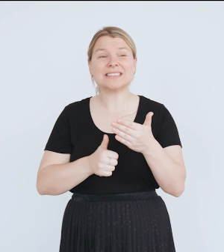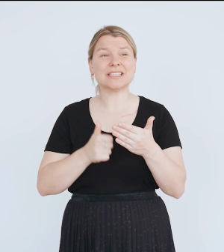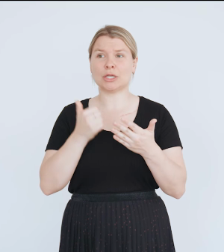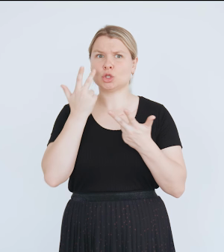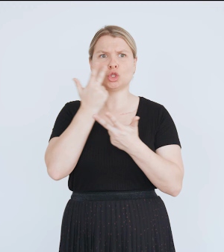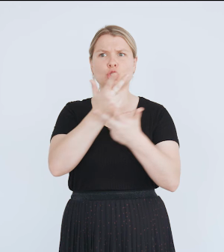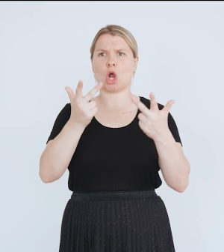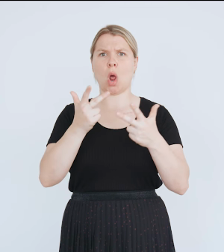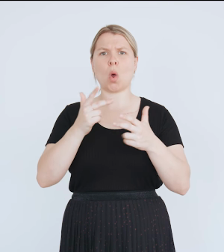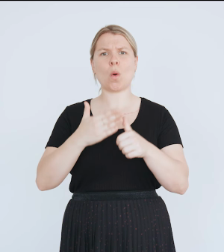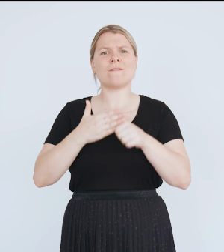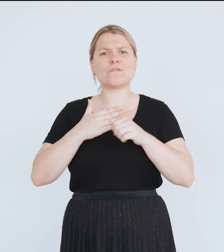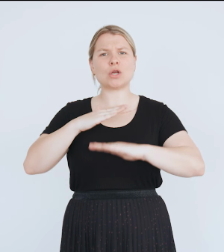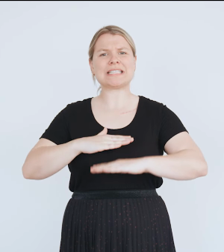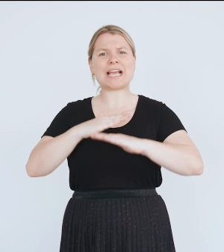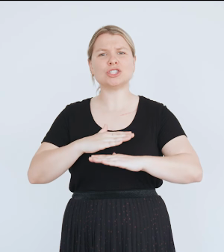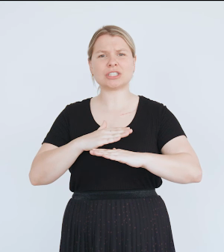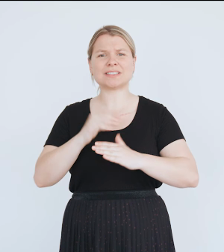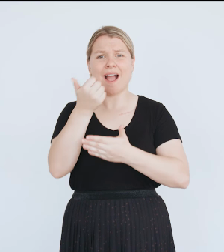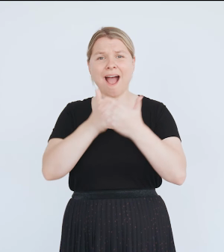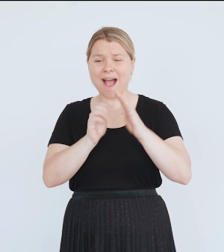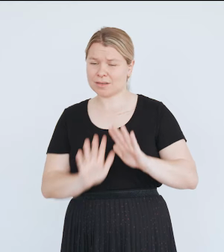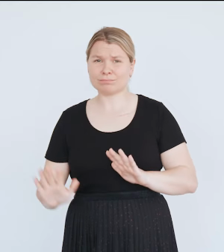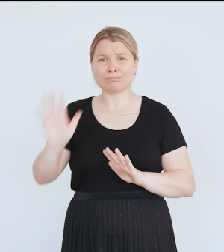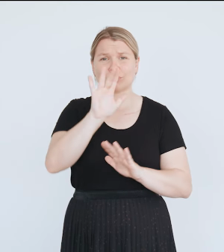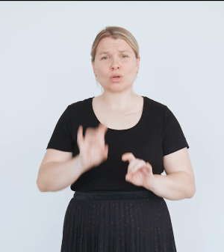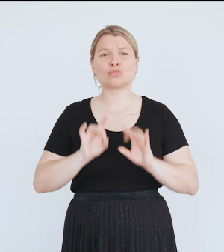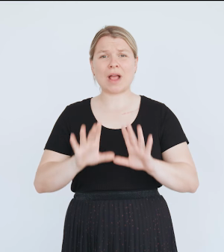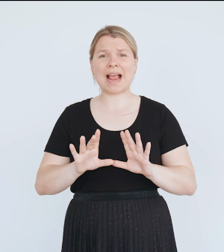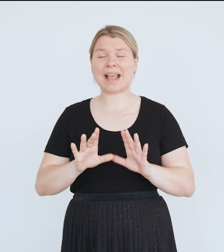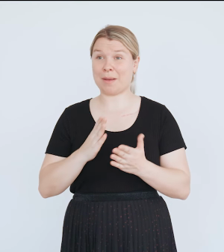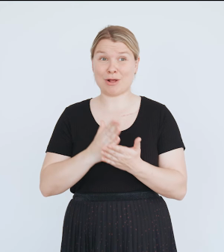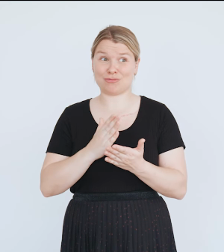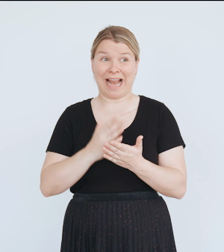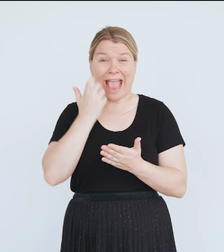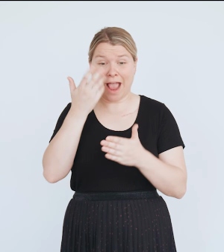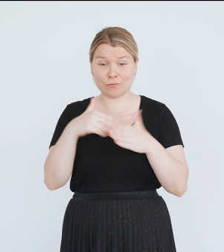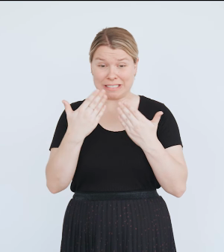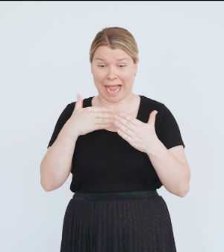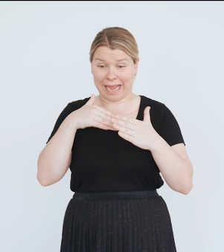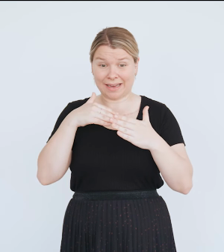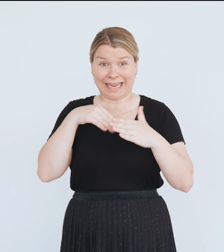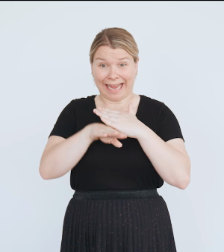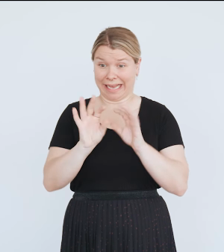and showcase First Nations artwork from all around the country. And what isn't delightful about walking into this place every day?